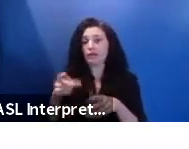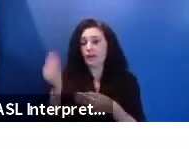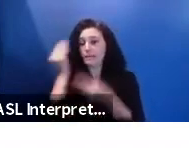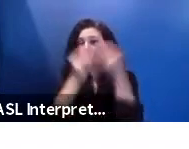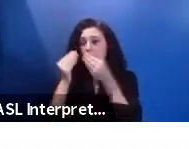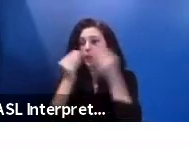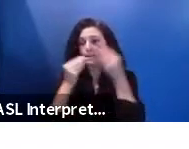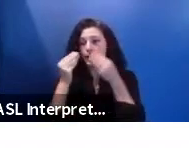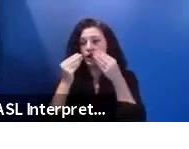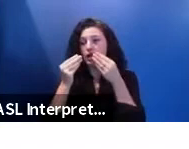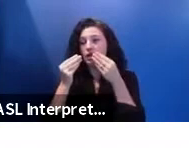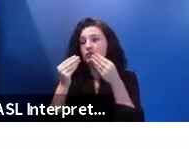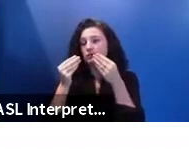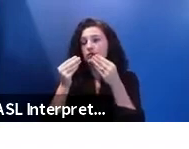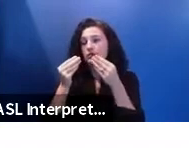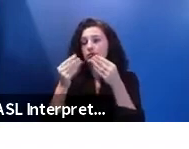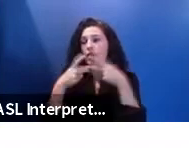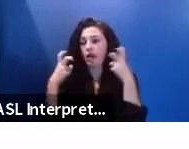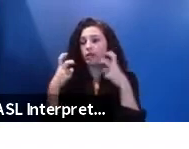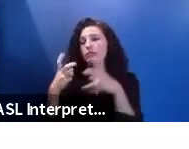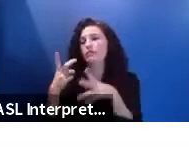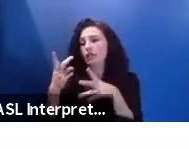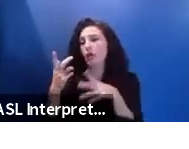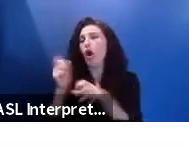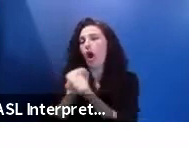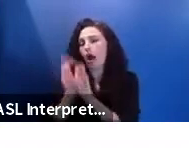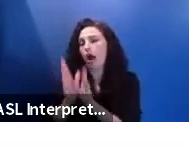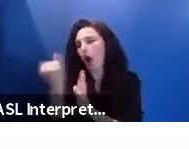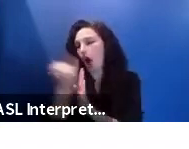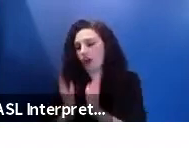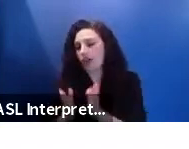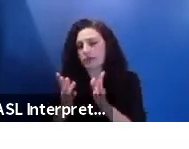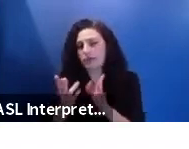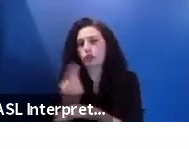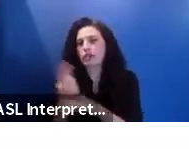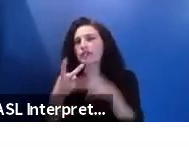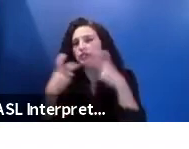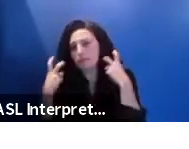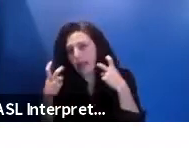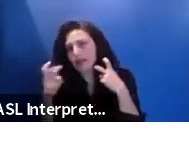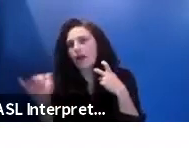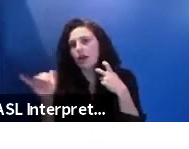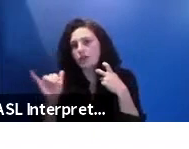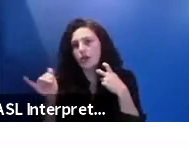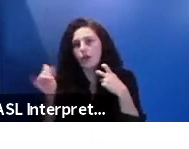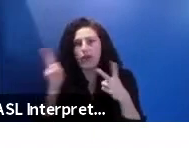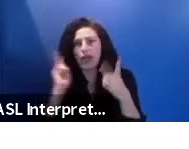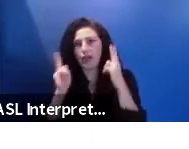during the time that they are working on a closeup on a performer's makeup or hair. I do want to make a side note that gloves, as a general rule, are not required.